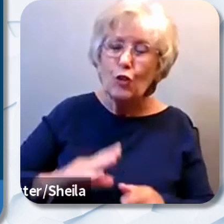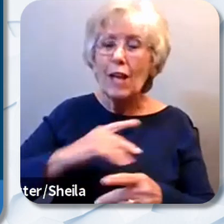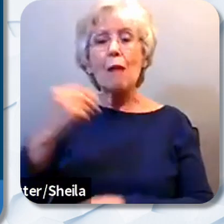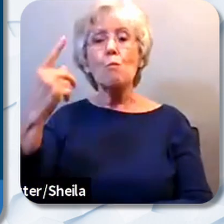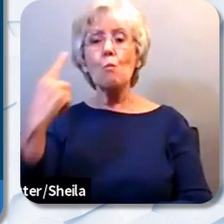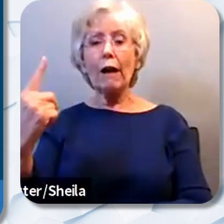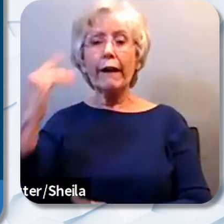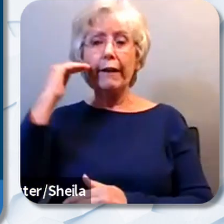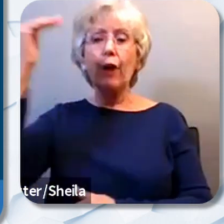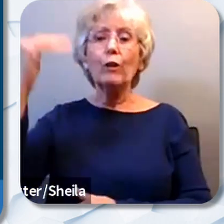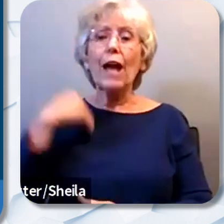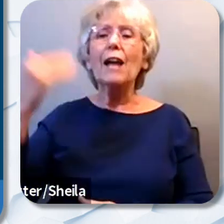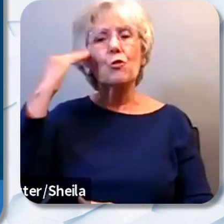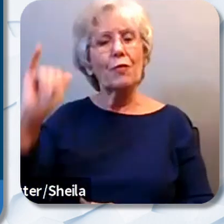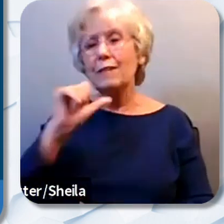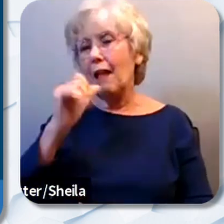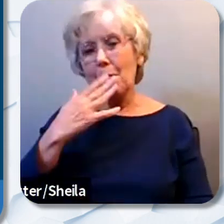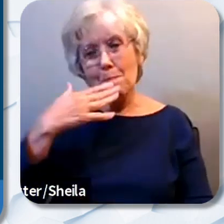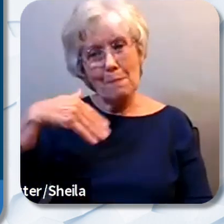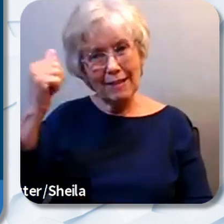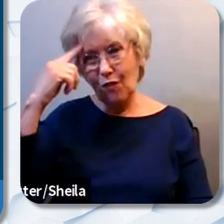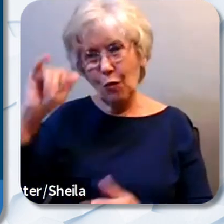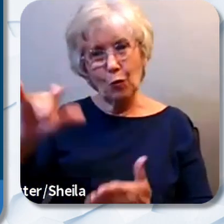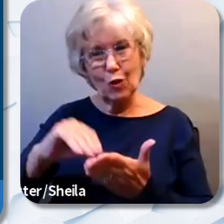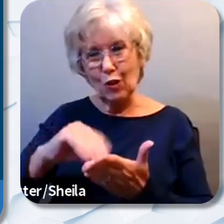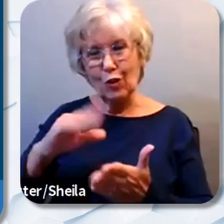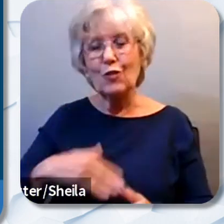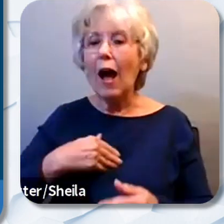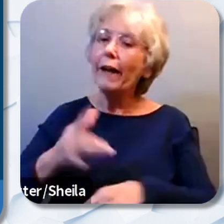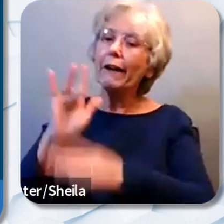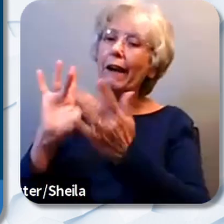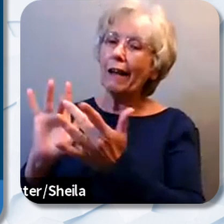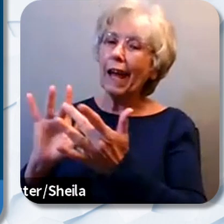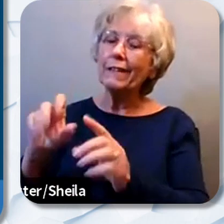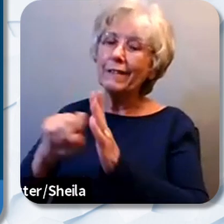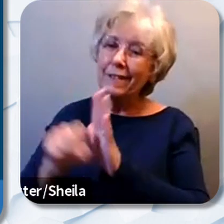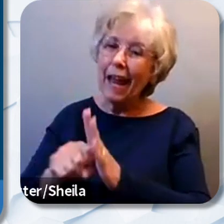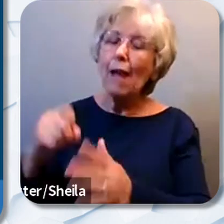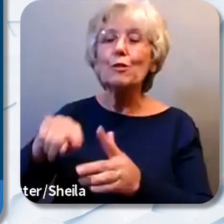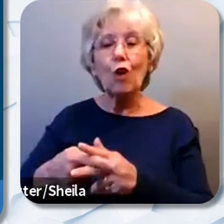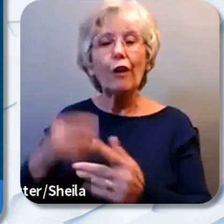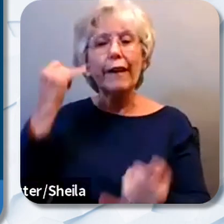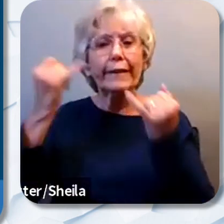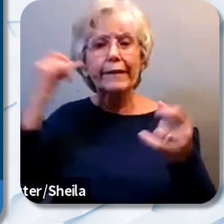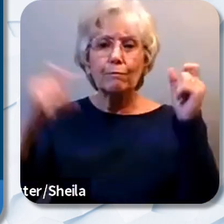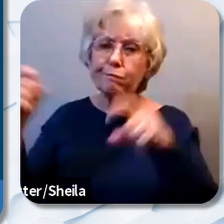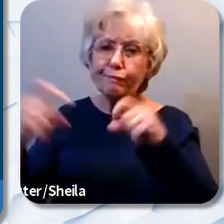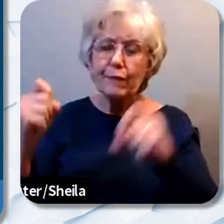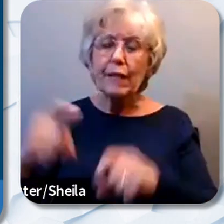learners so I contacted the state and brainstormed and received approval to create a pre K tk